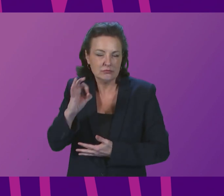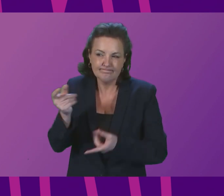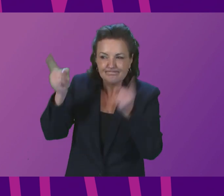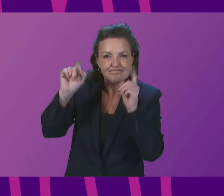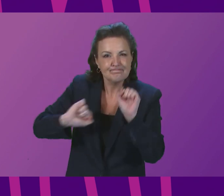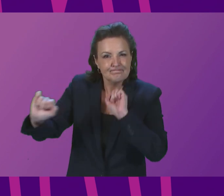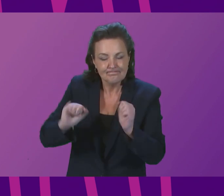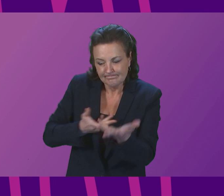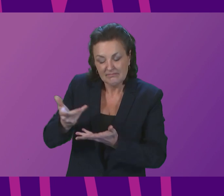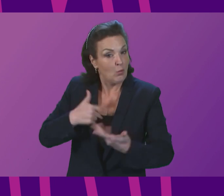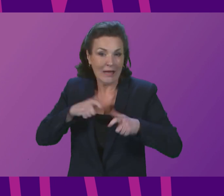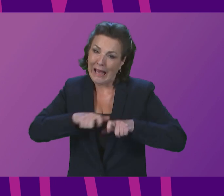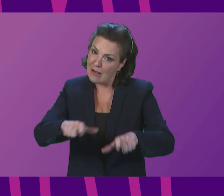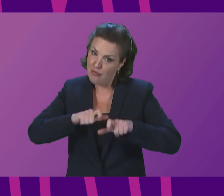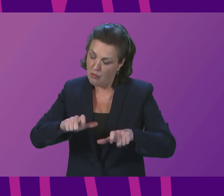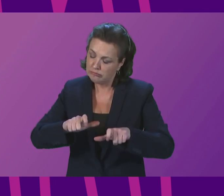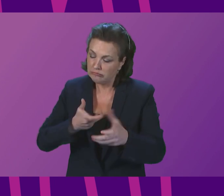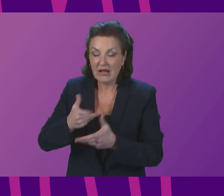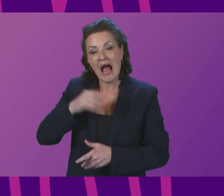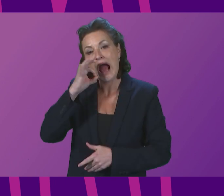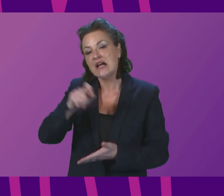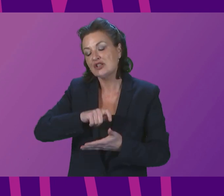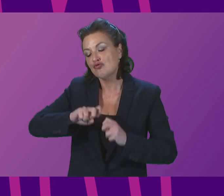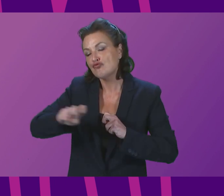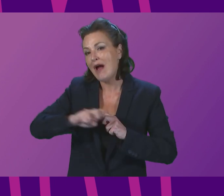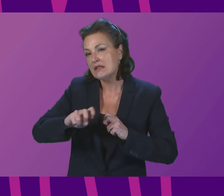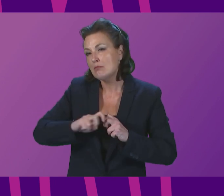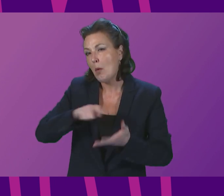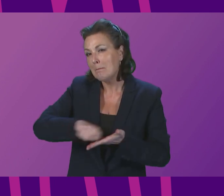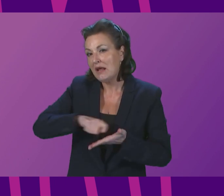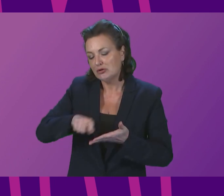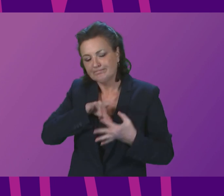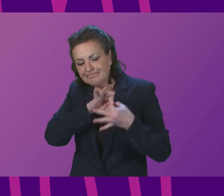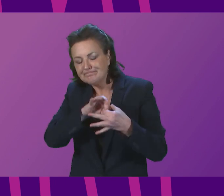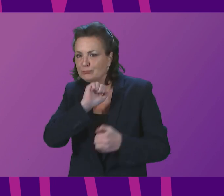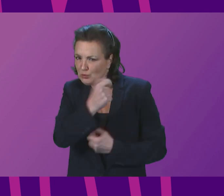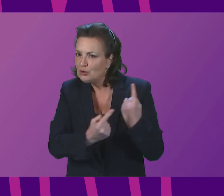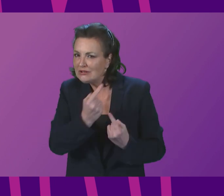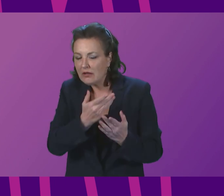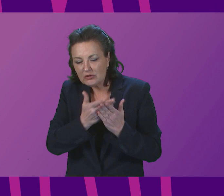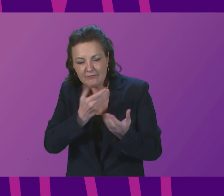I will ask the Minister for Transport to engage with Liam McArthur in more detail on what further steps we are able to take.